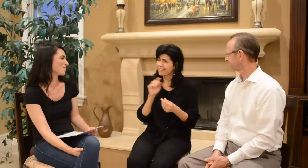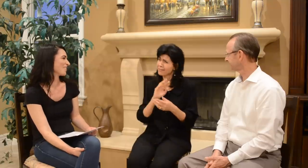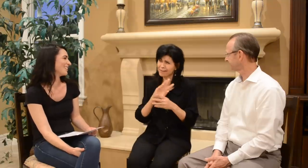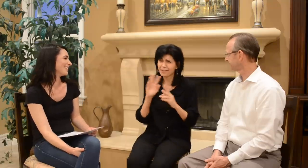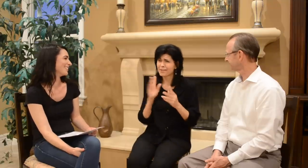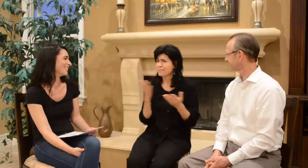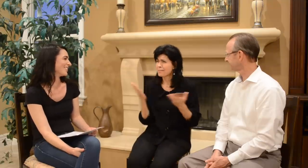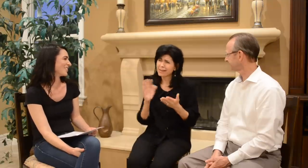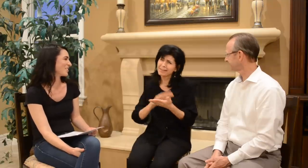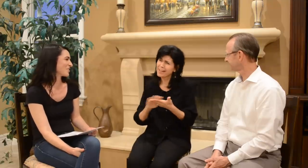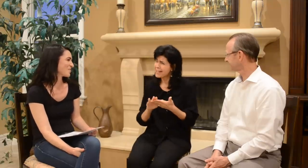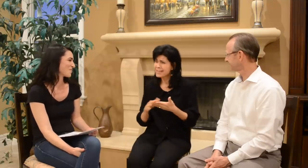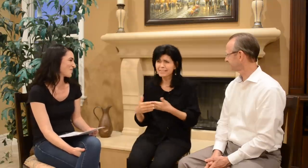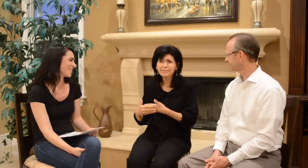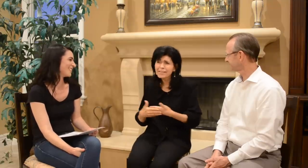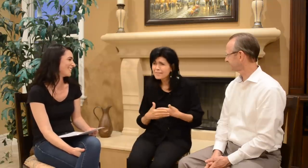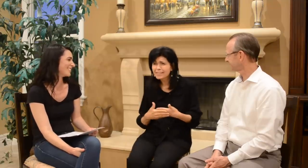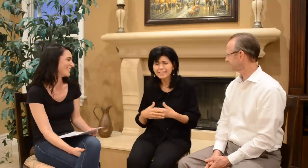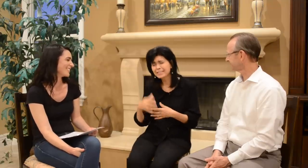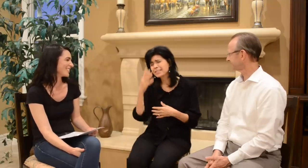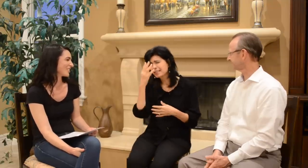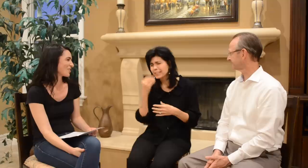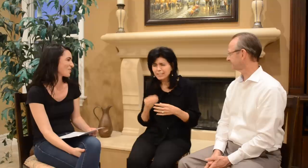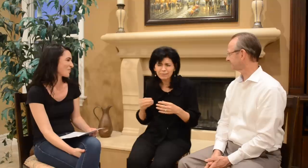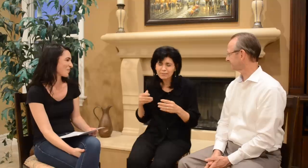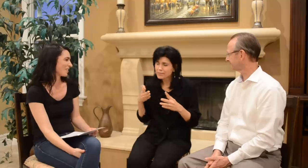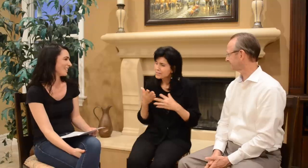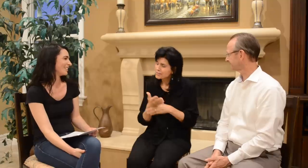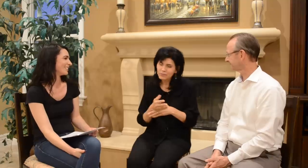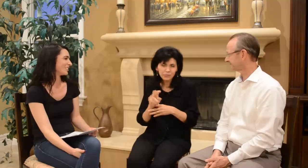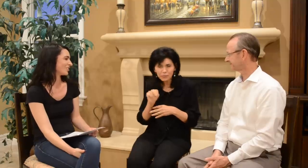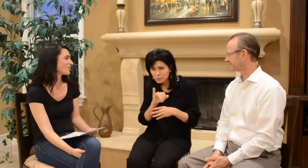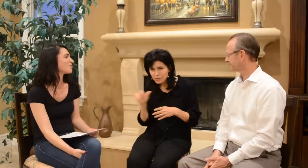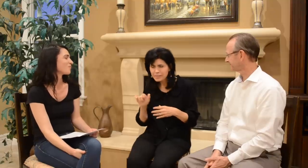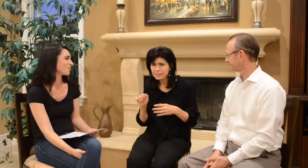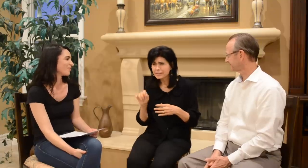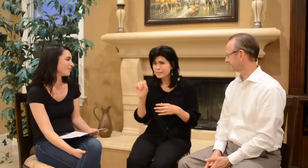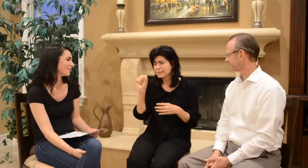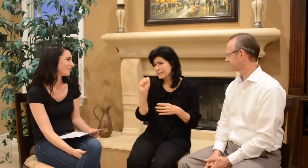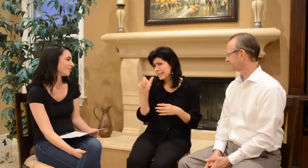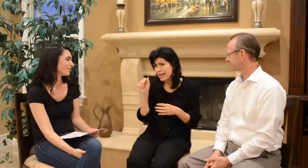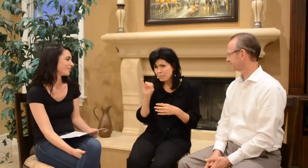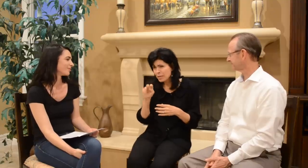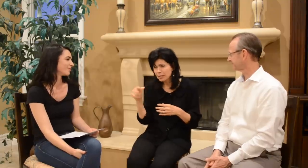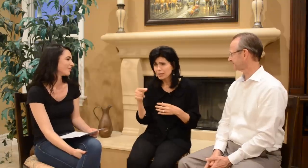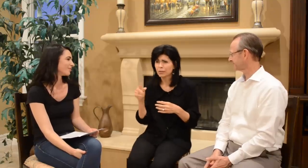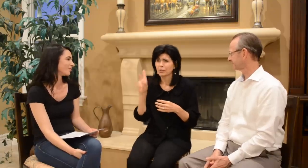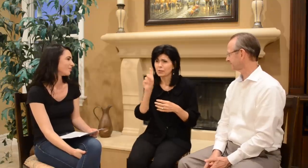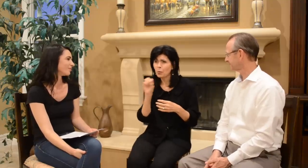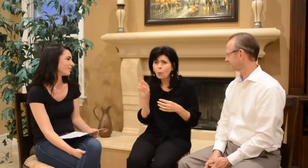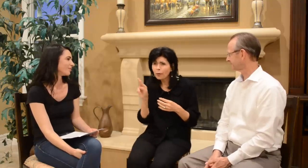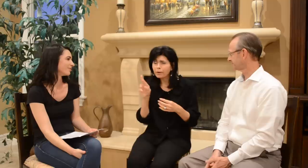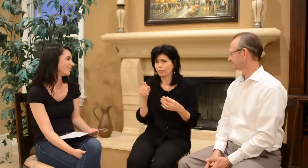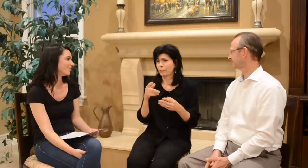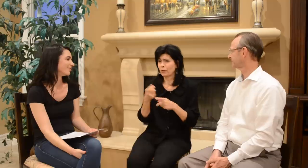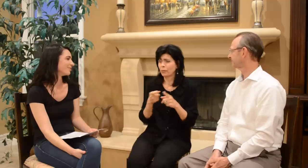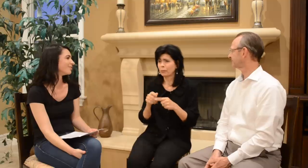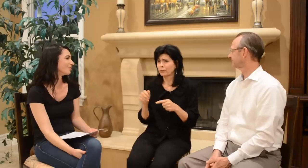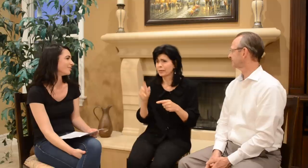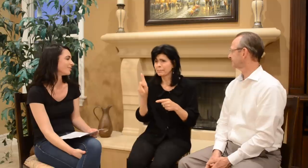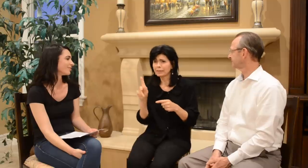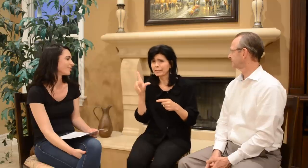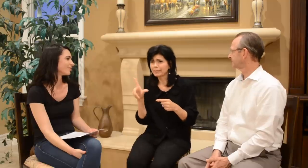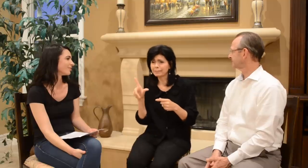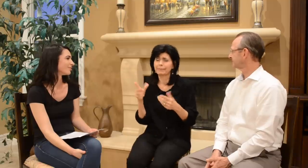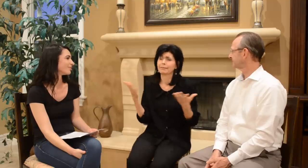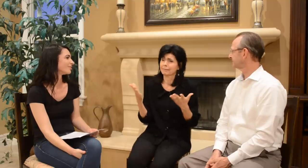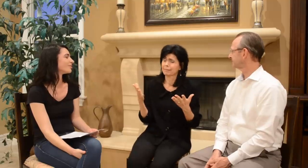I thought what a nice baby- she just sleeps through noise and slamming doors from Kimberly and Lindsey.